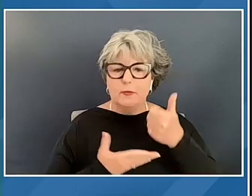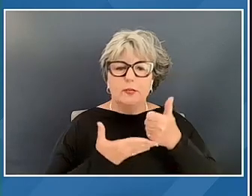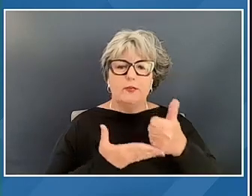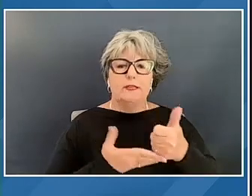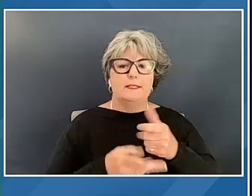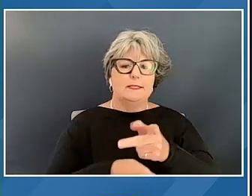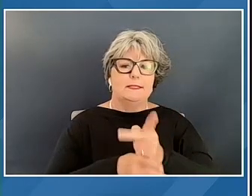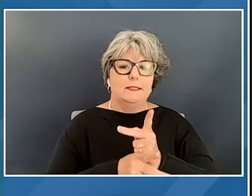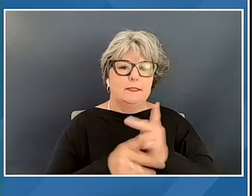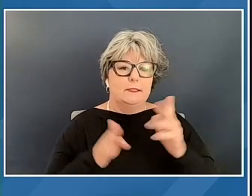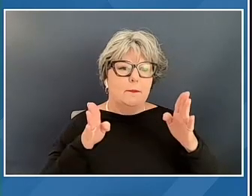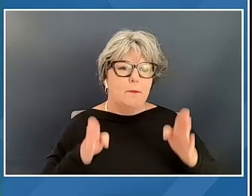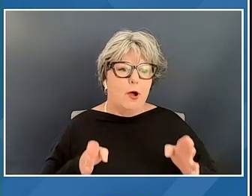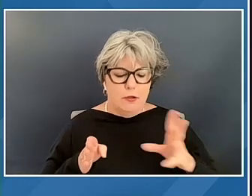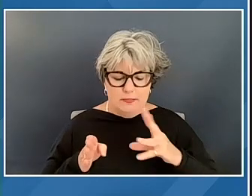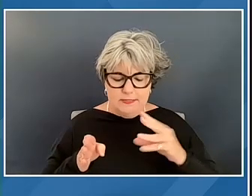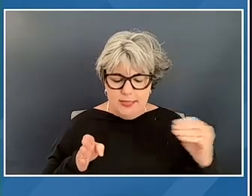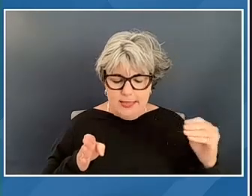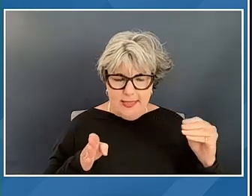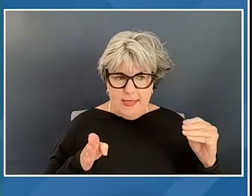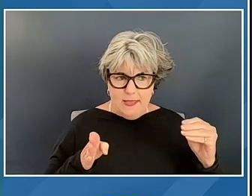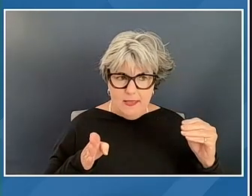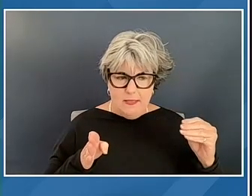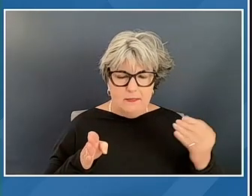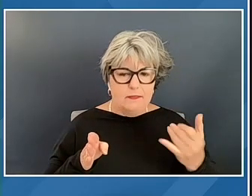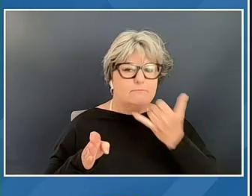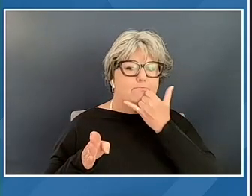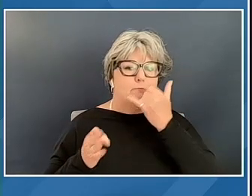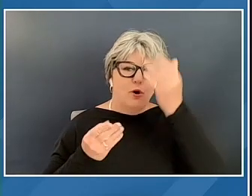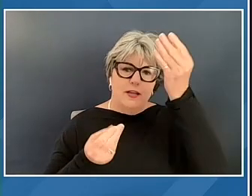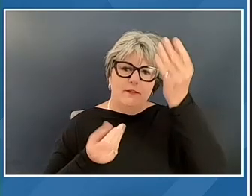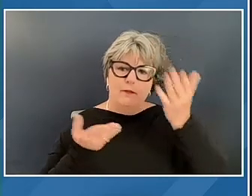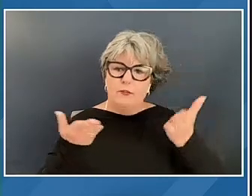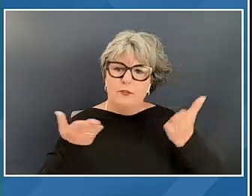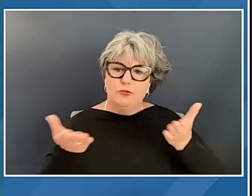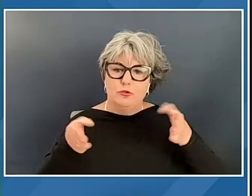and deal with some of the misinformation that servicers have to the Department